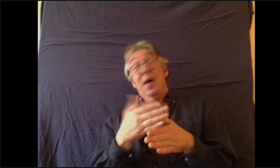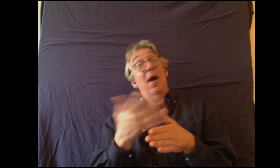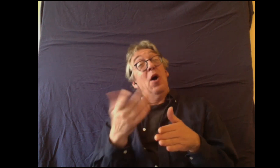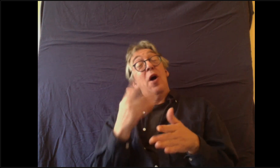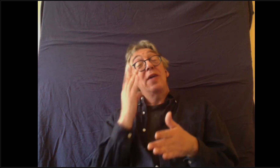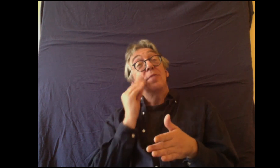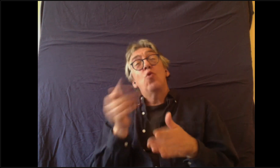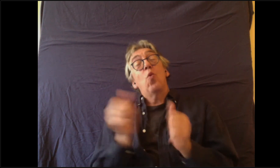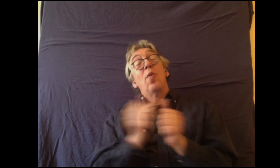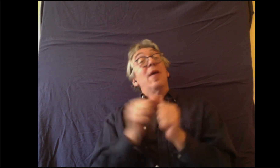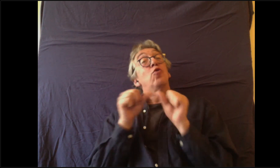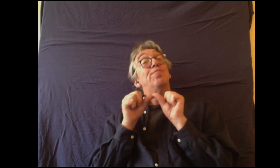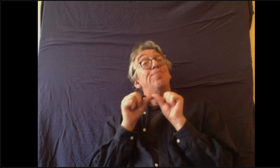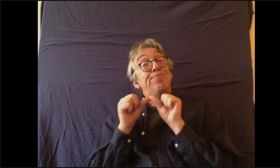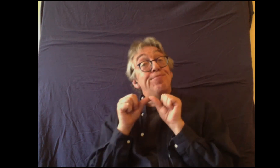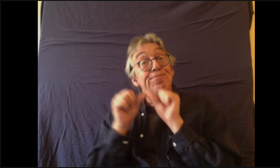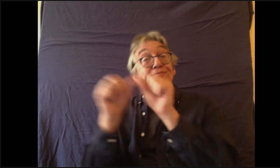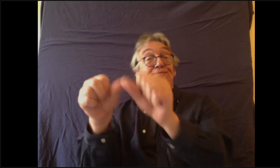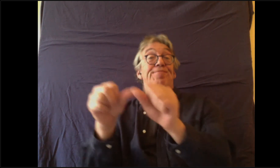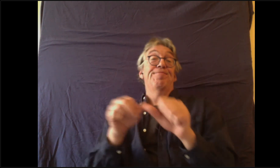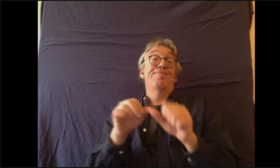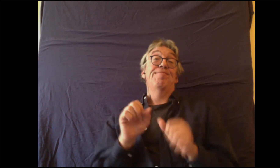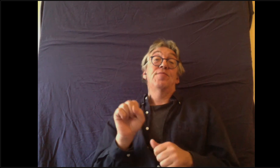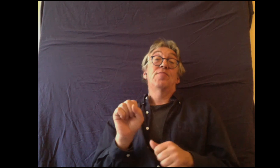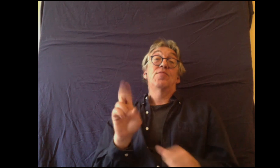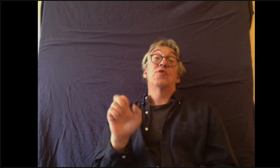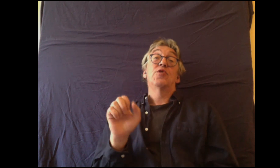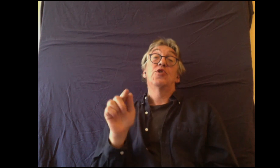So like sustainable experiences of good practices.